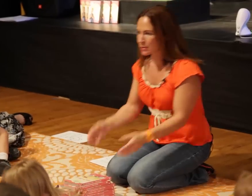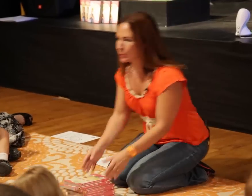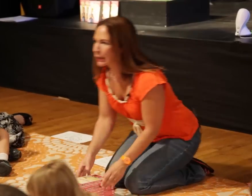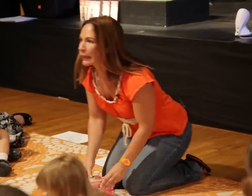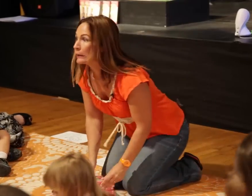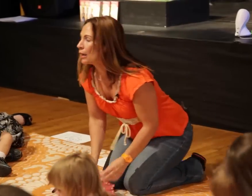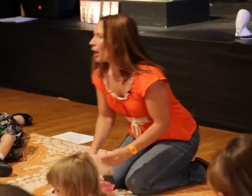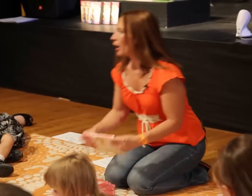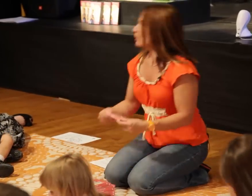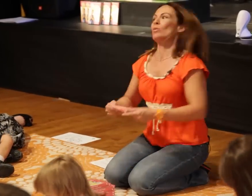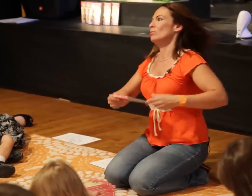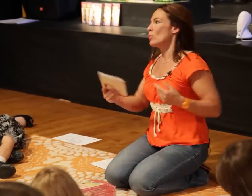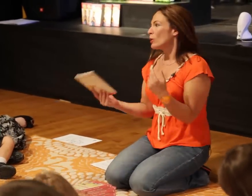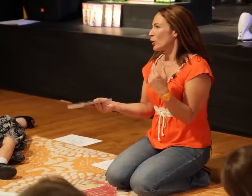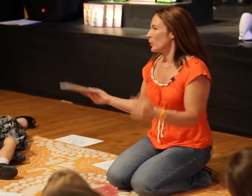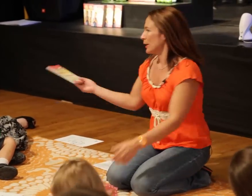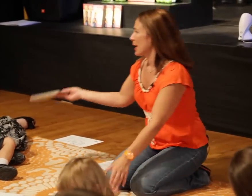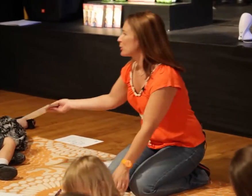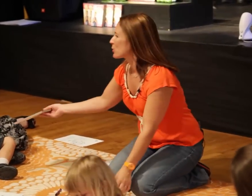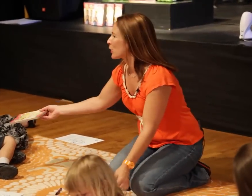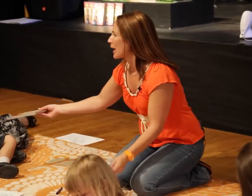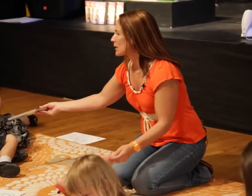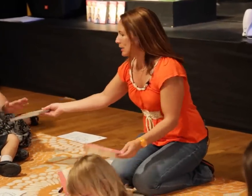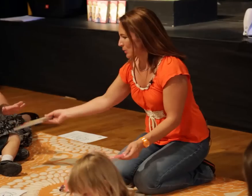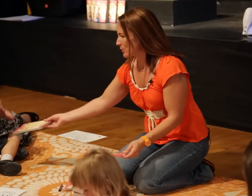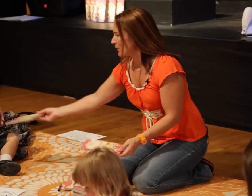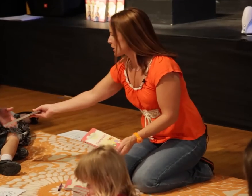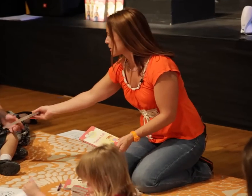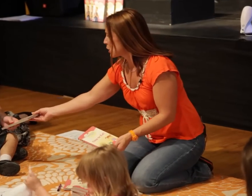and typically are more verbal and are able to communicate, and sometimes even smarter.